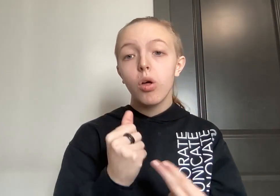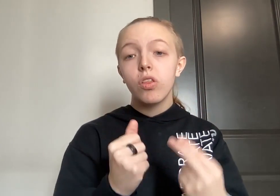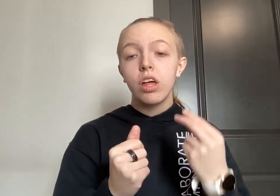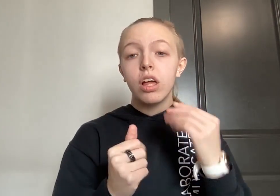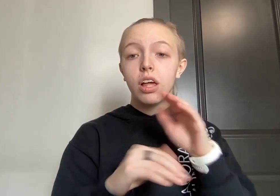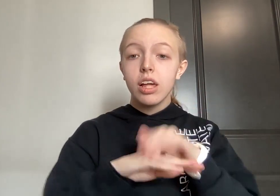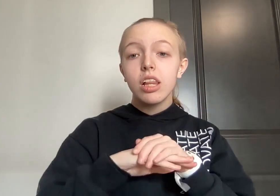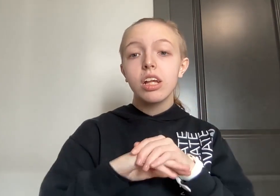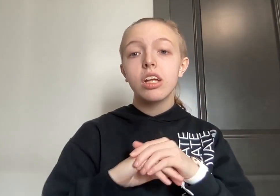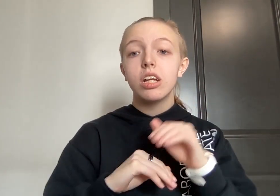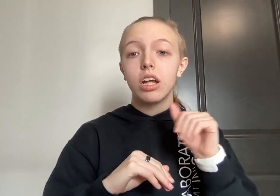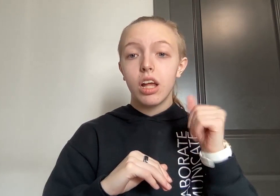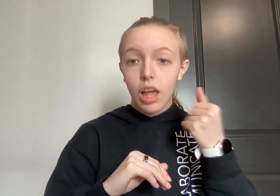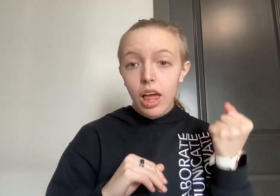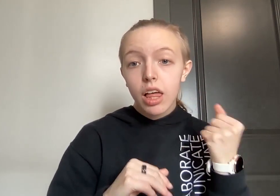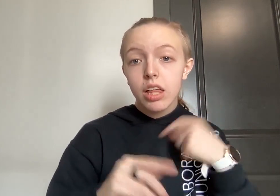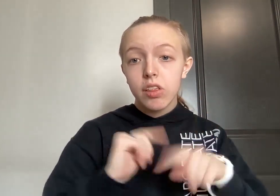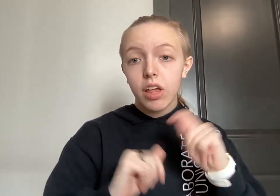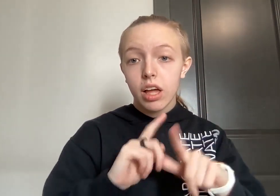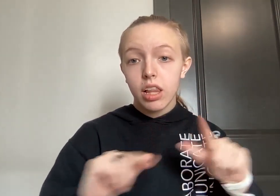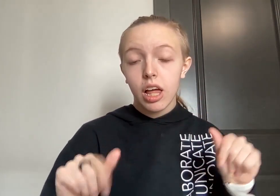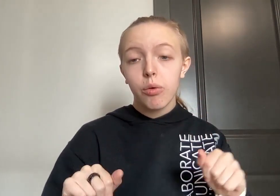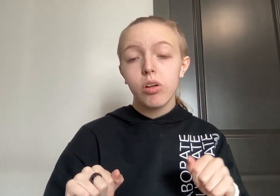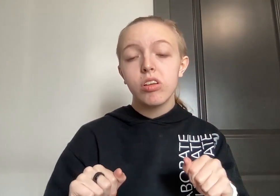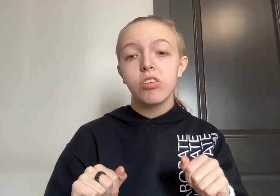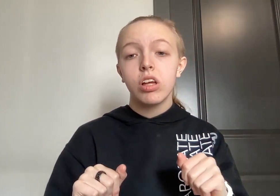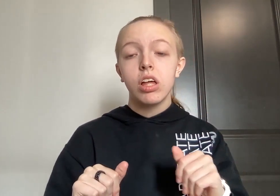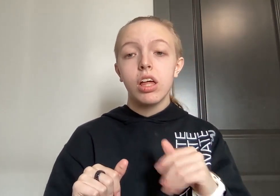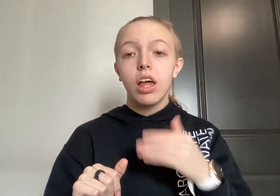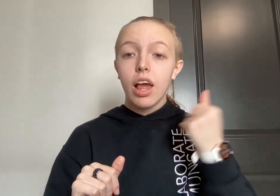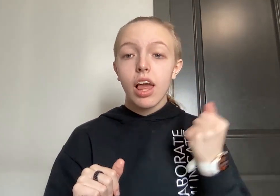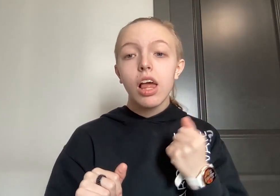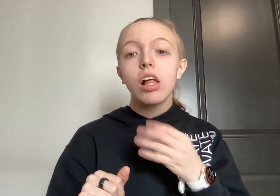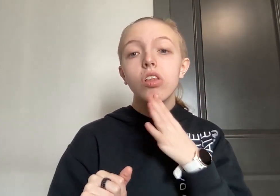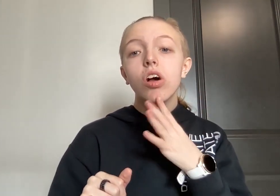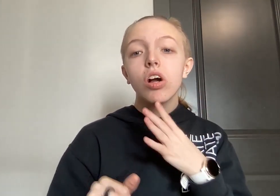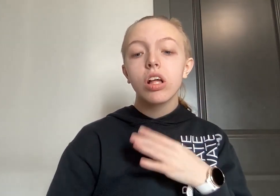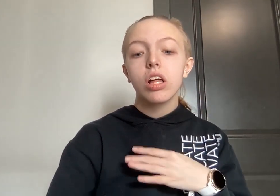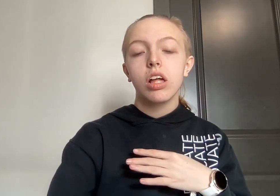language to communicate and discussing her life experiences.